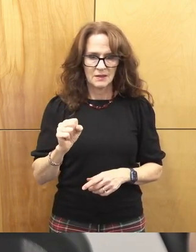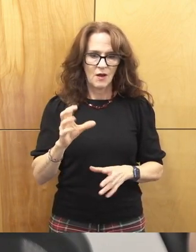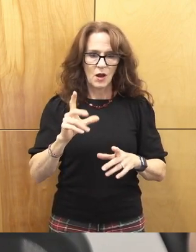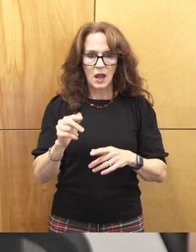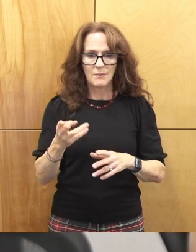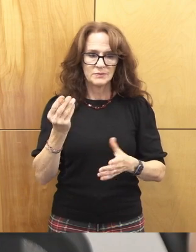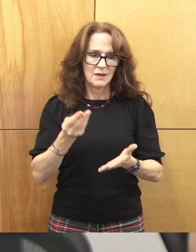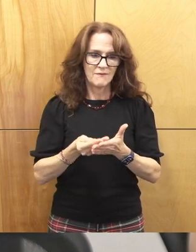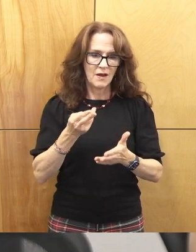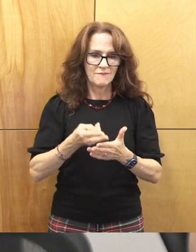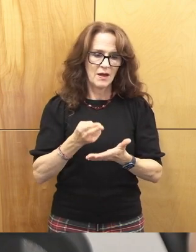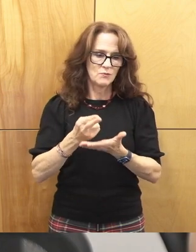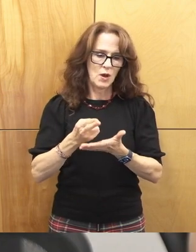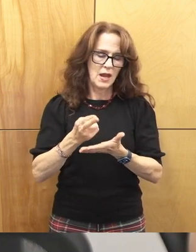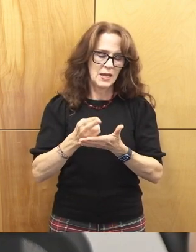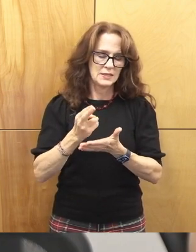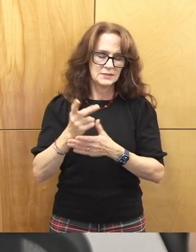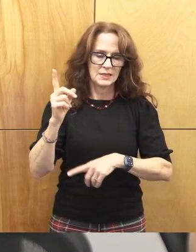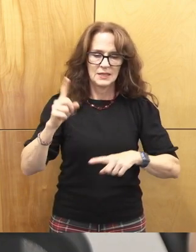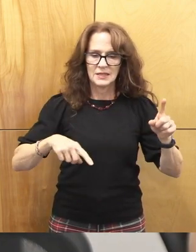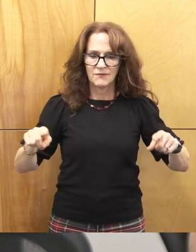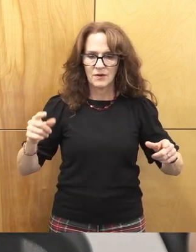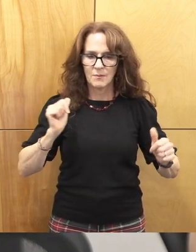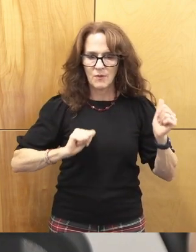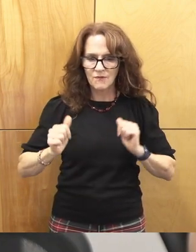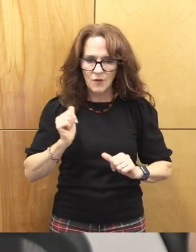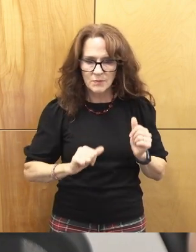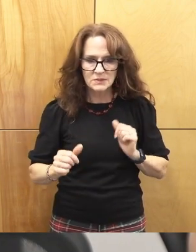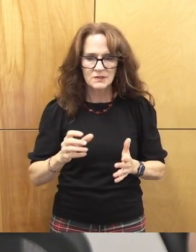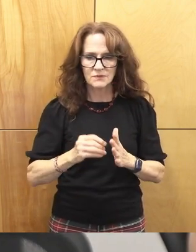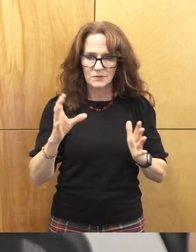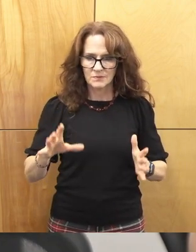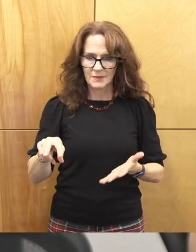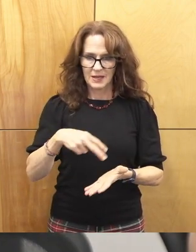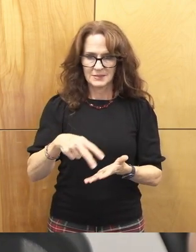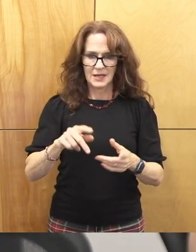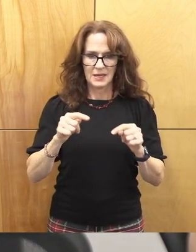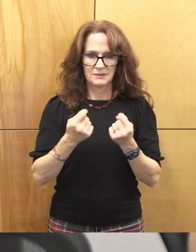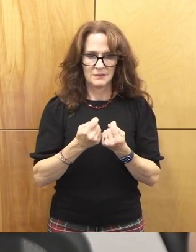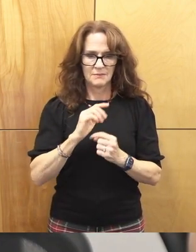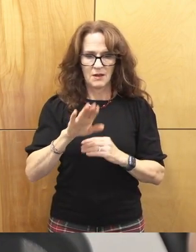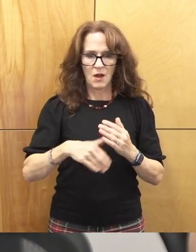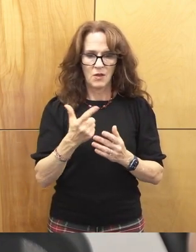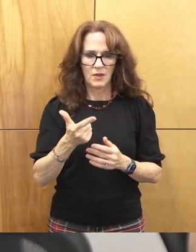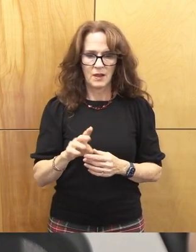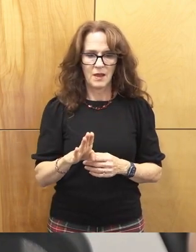as well as we have different performances from the students and our dance team and all of our clubs at CAMS.